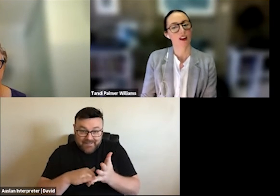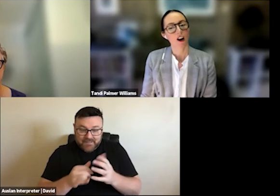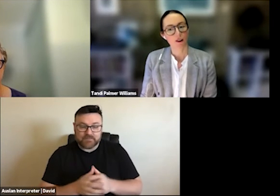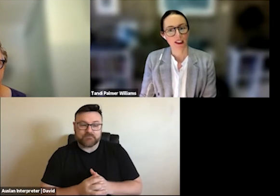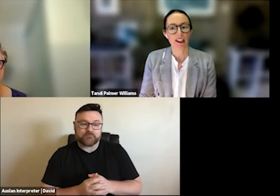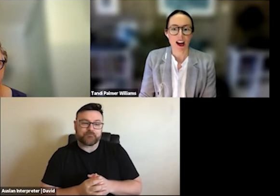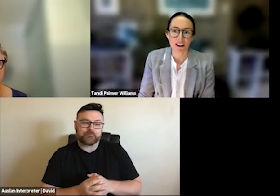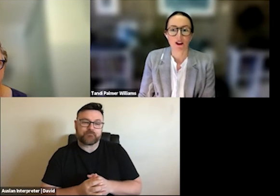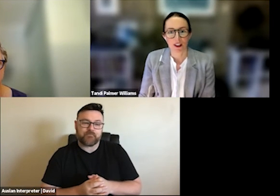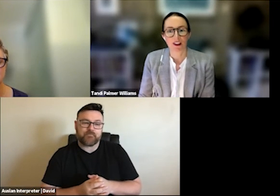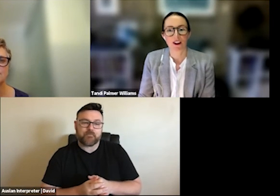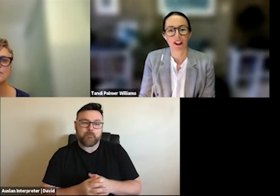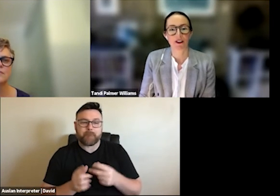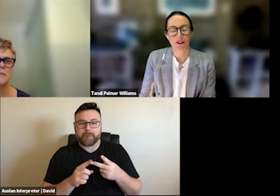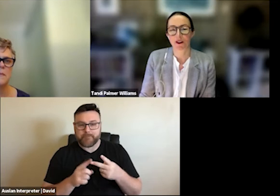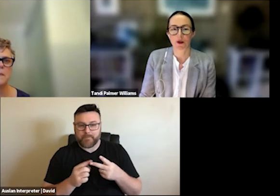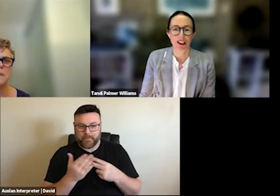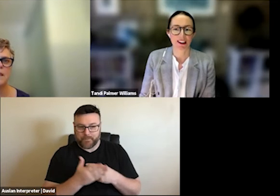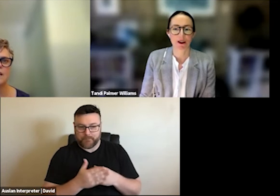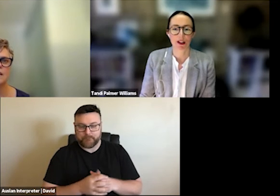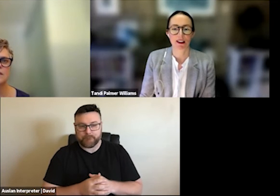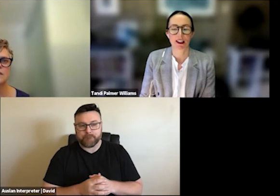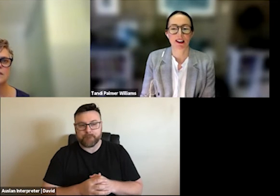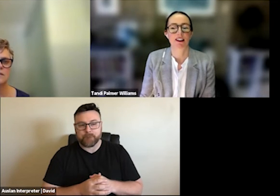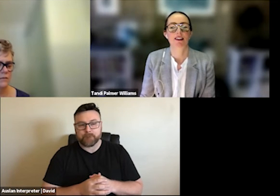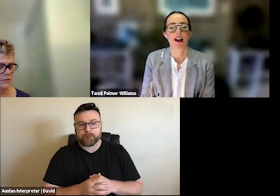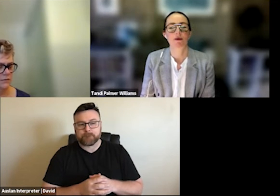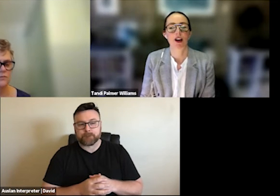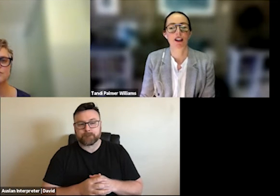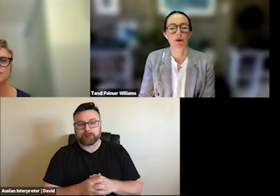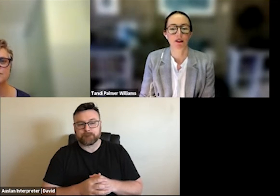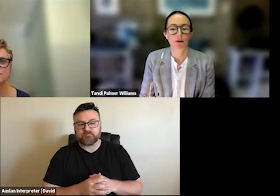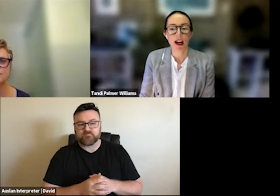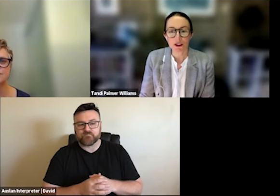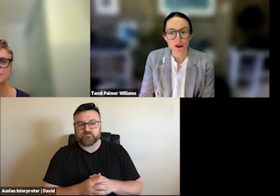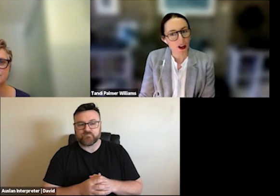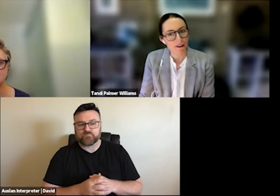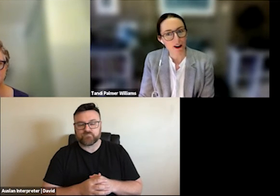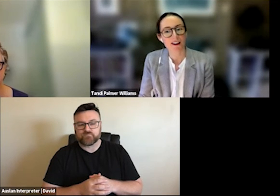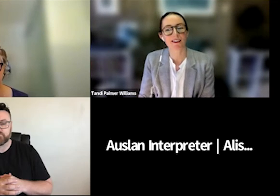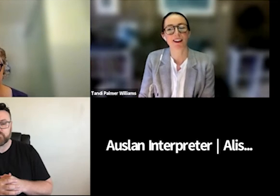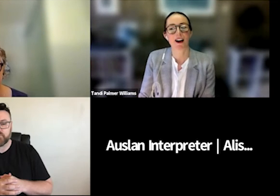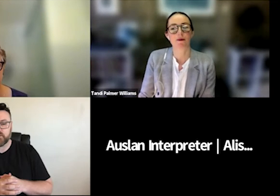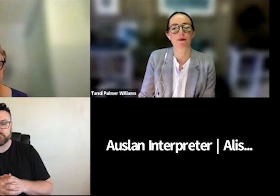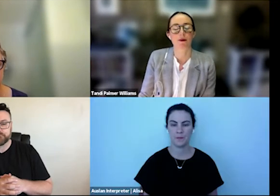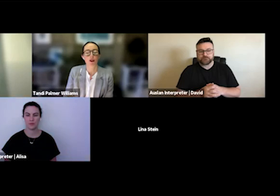Obviously target to different audience segments is kind of a bit of a match up for us.